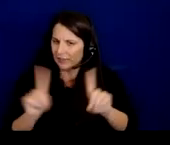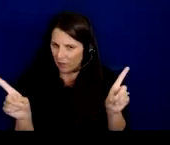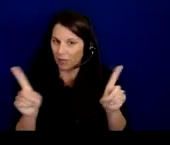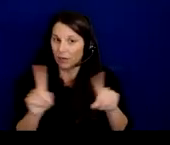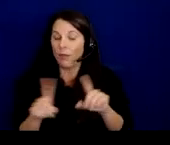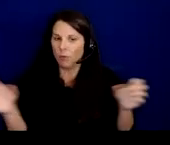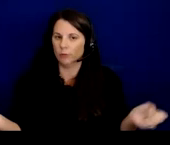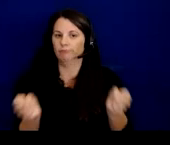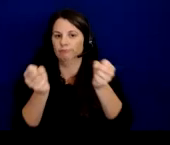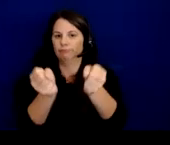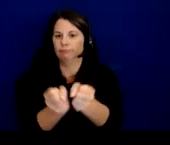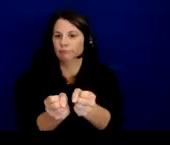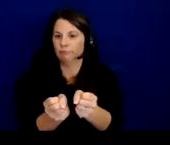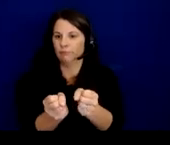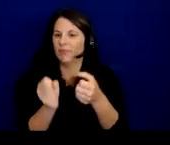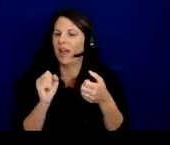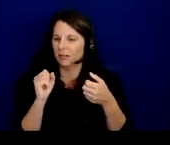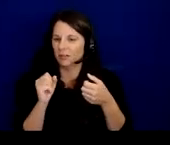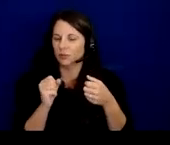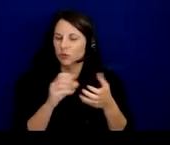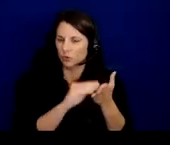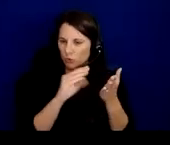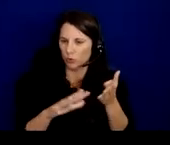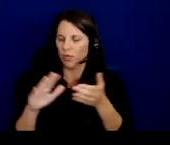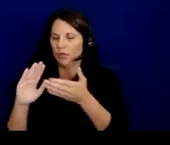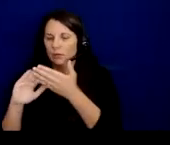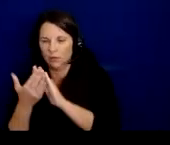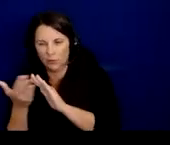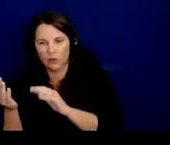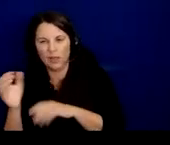with community allies. In addition to that, we want to encourage students